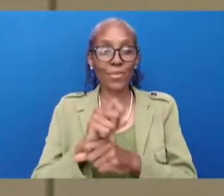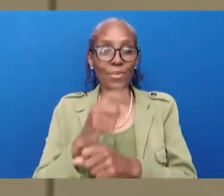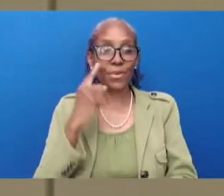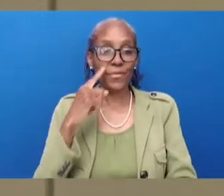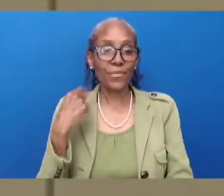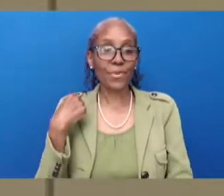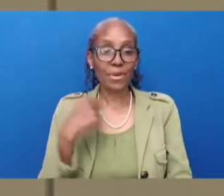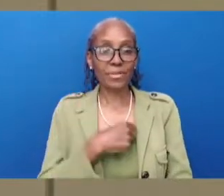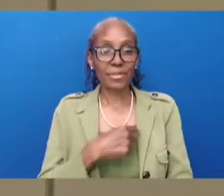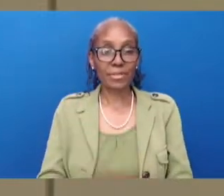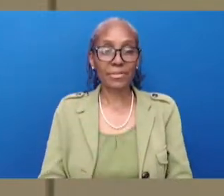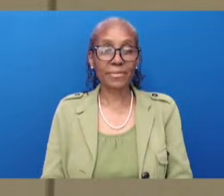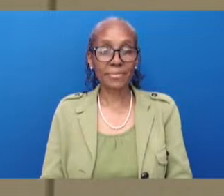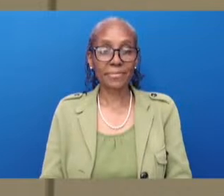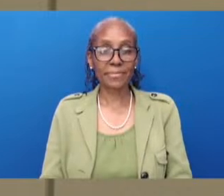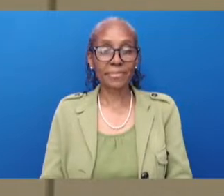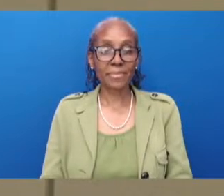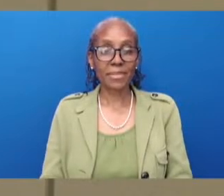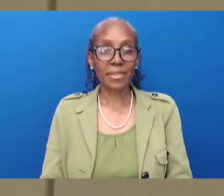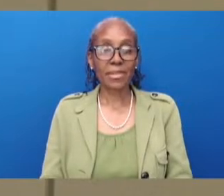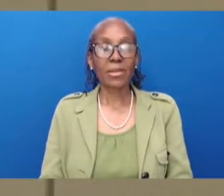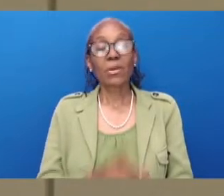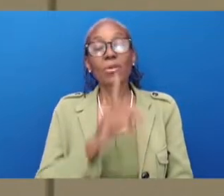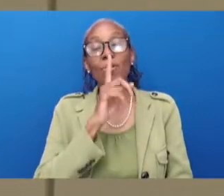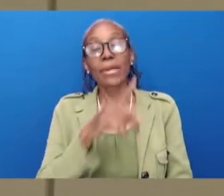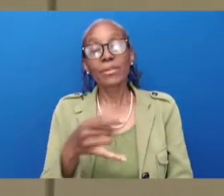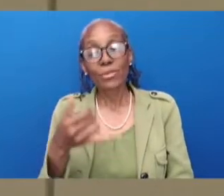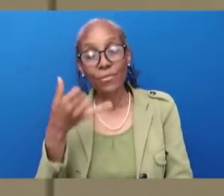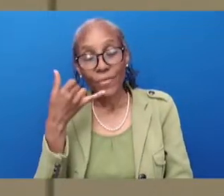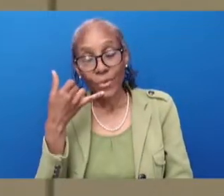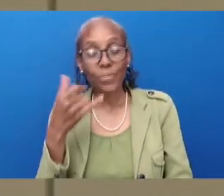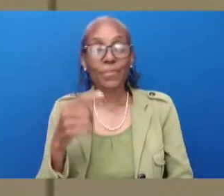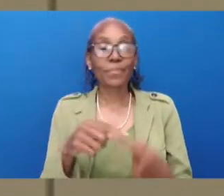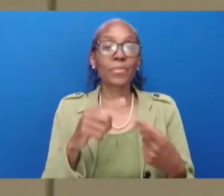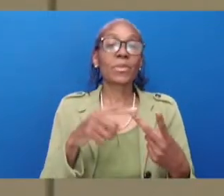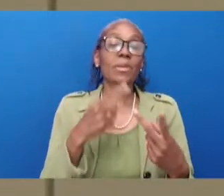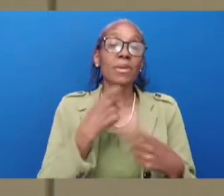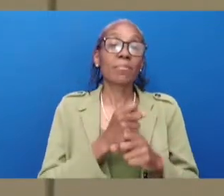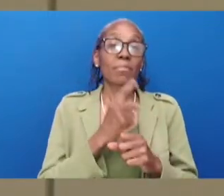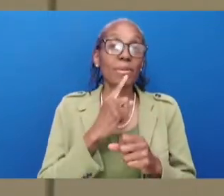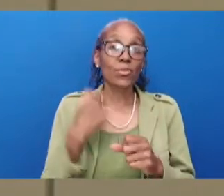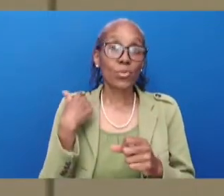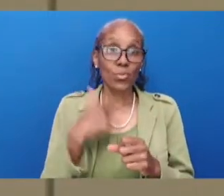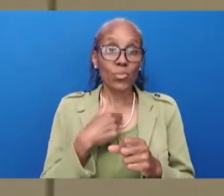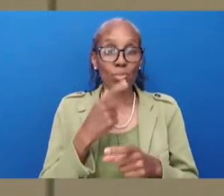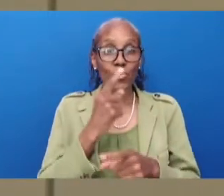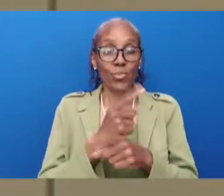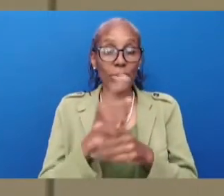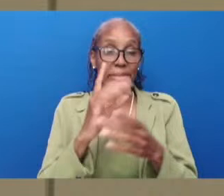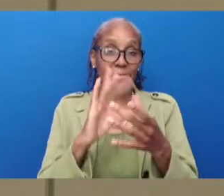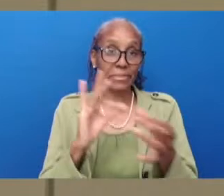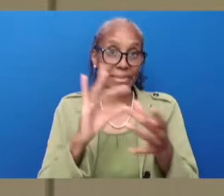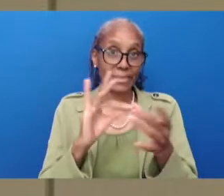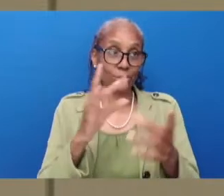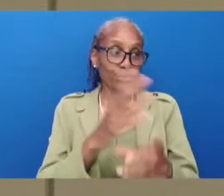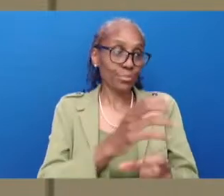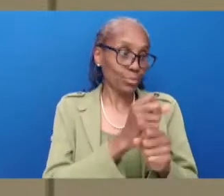TOWARDS THOSE WHO DO THE HEAVY WORK FOR US.